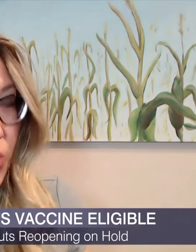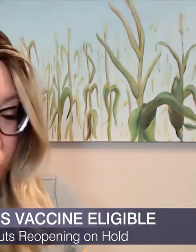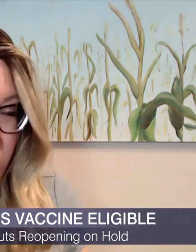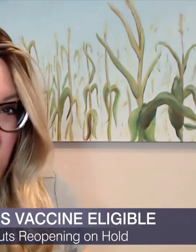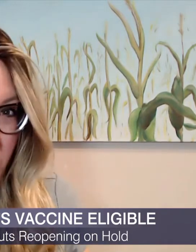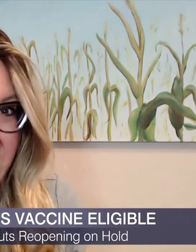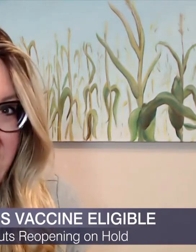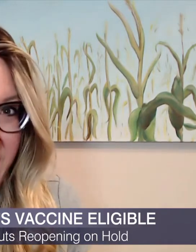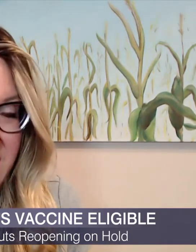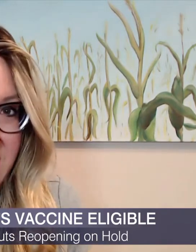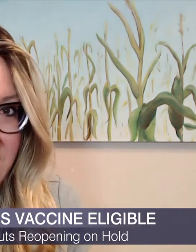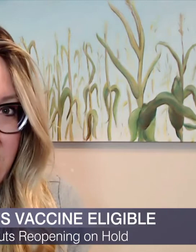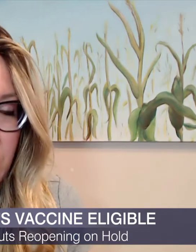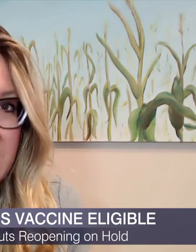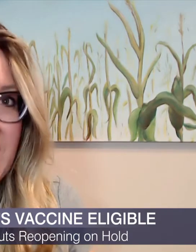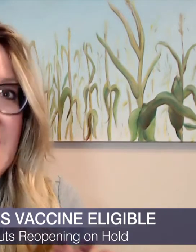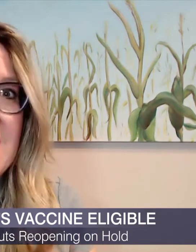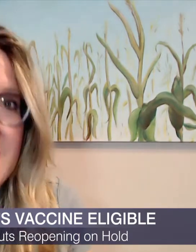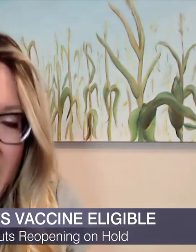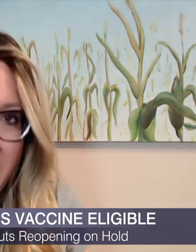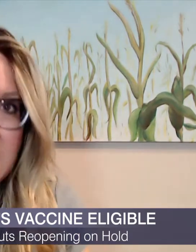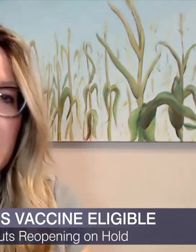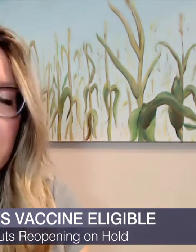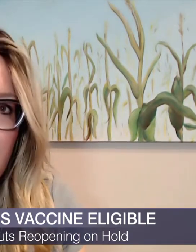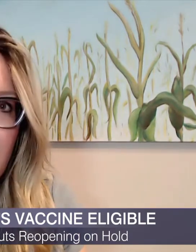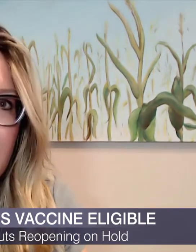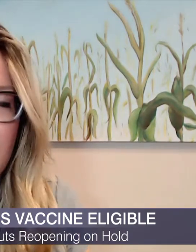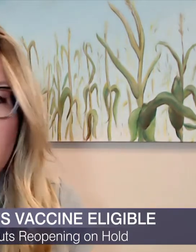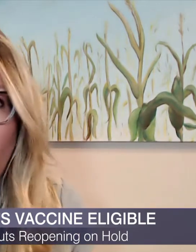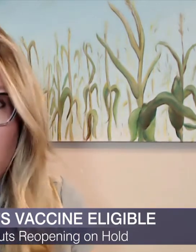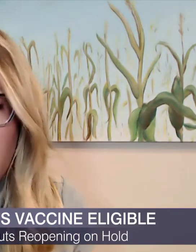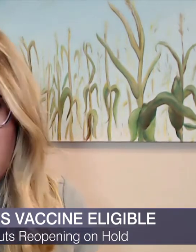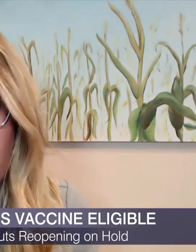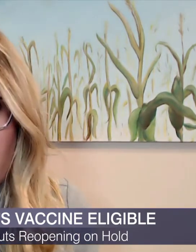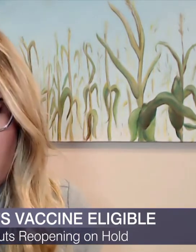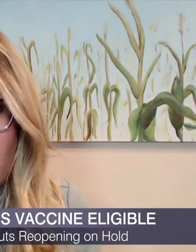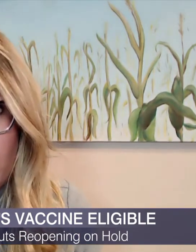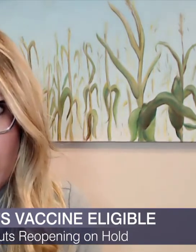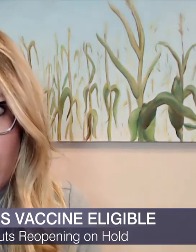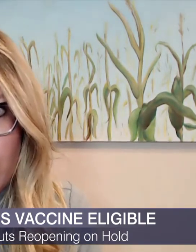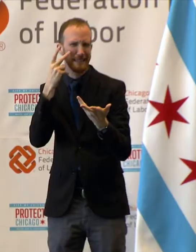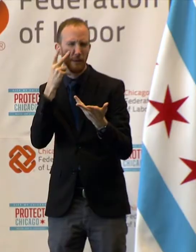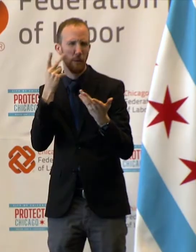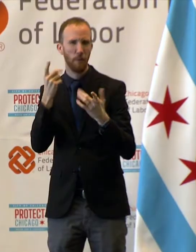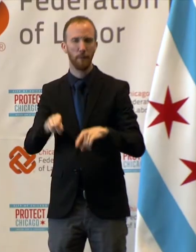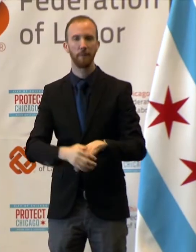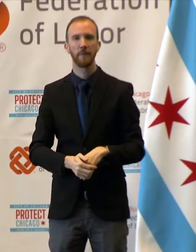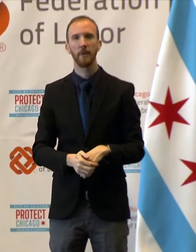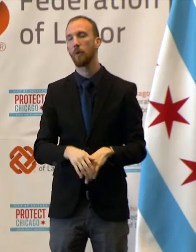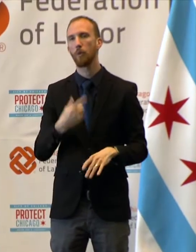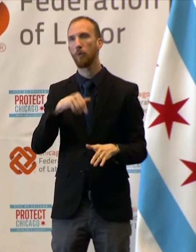THROUGHOUT ILLINOIS.